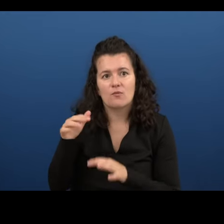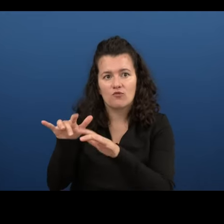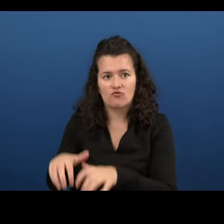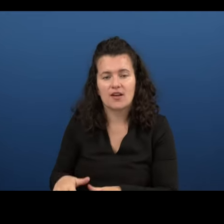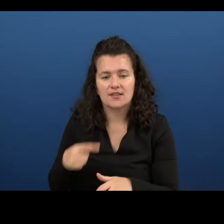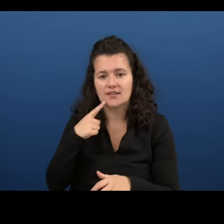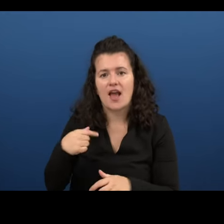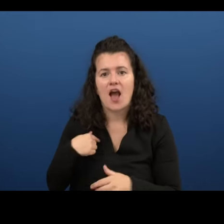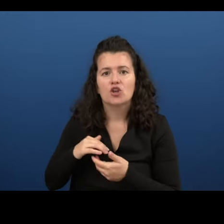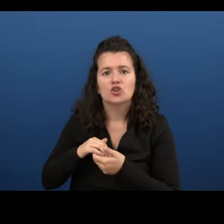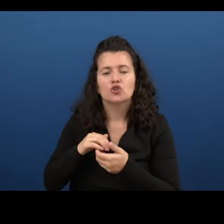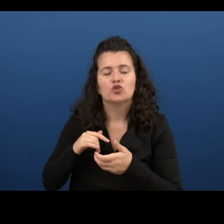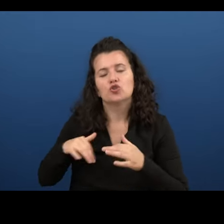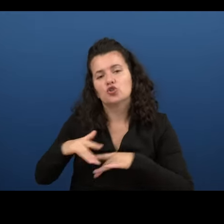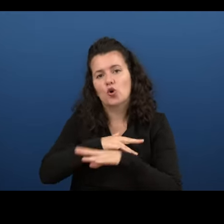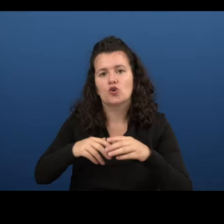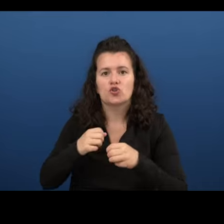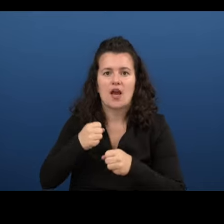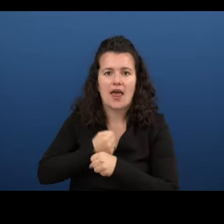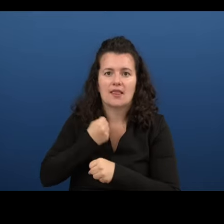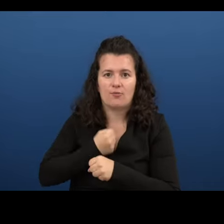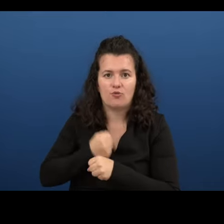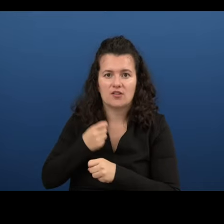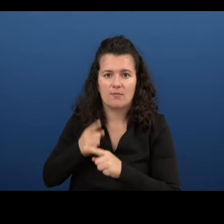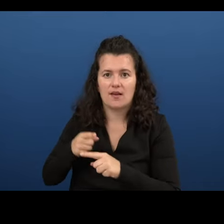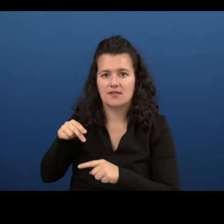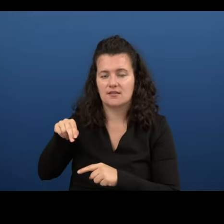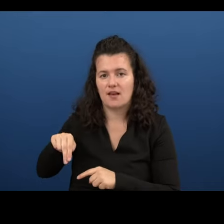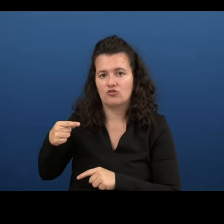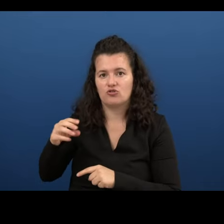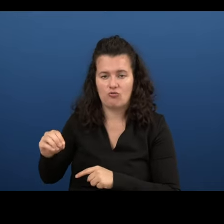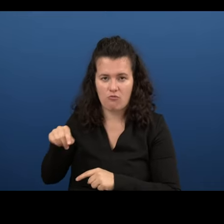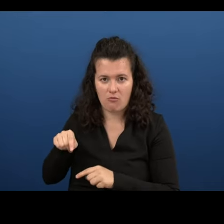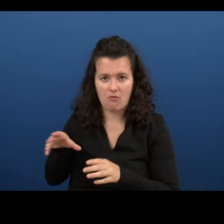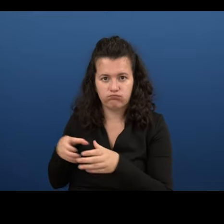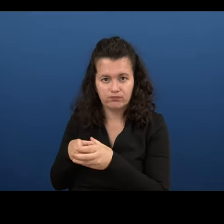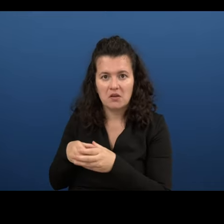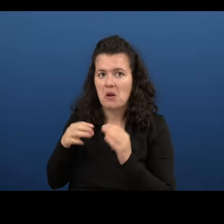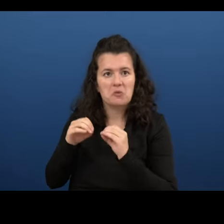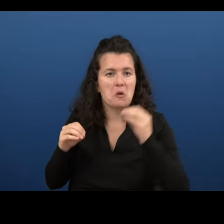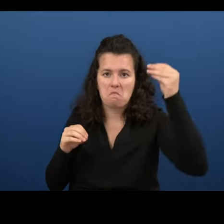to get an understanding who are we talking to and today and who is on board today.